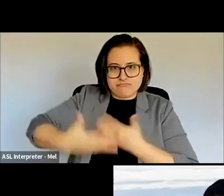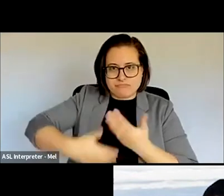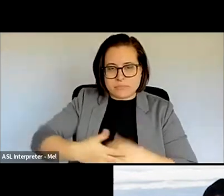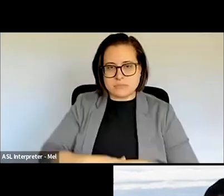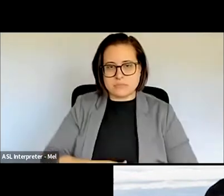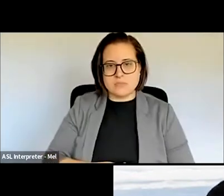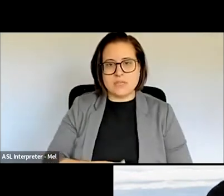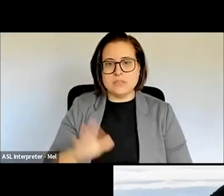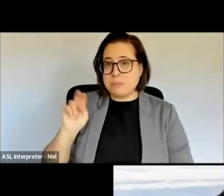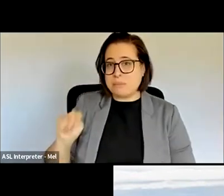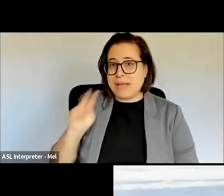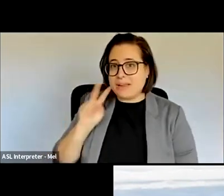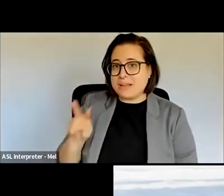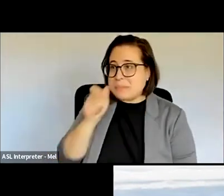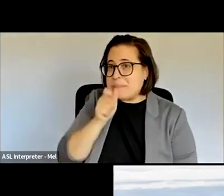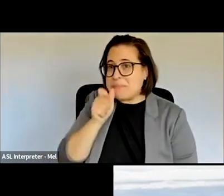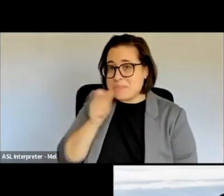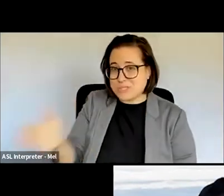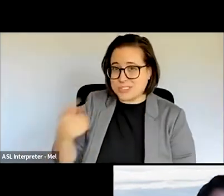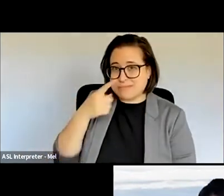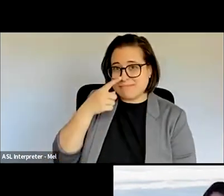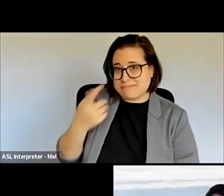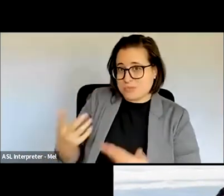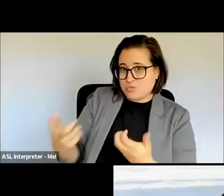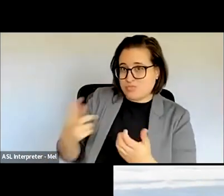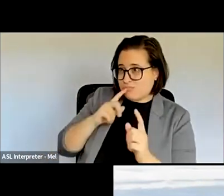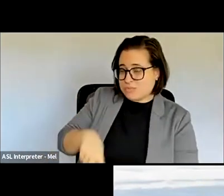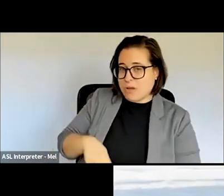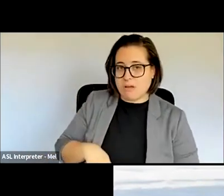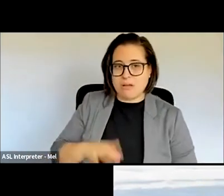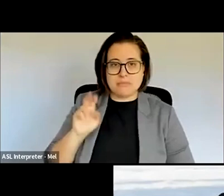No that's fine. I support Meredith's approach to this